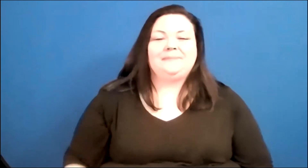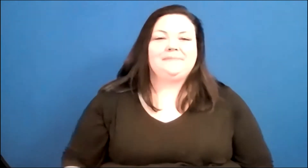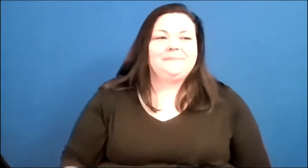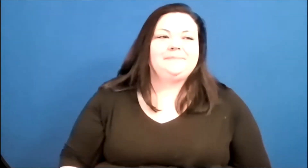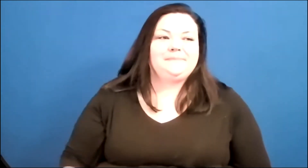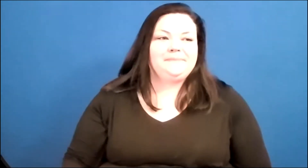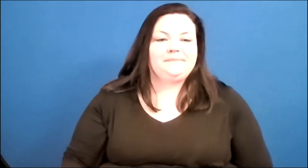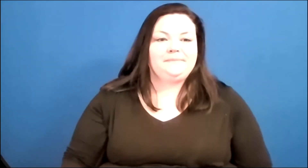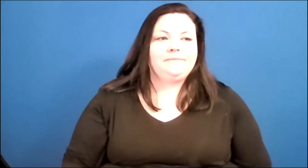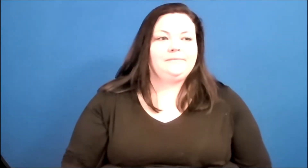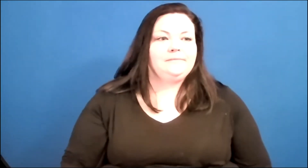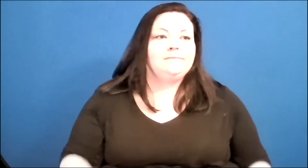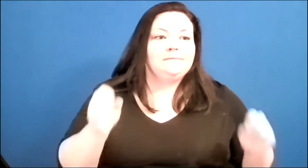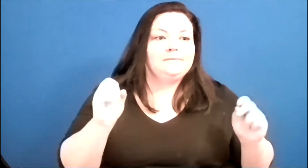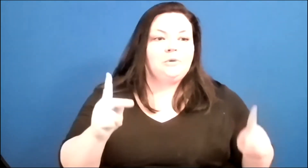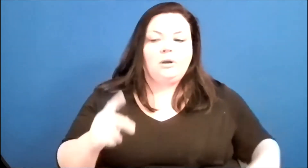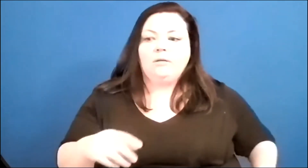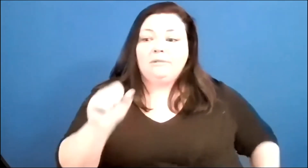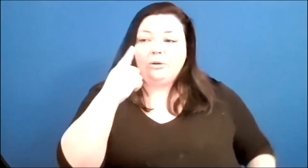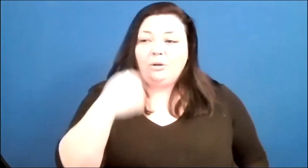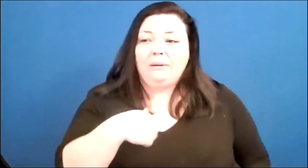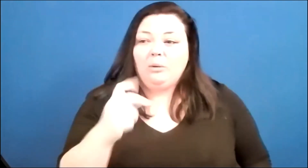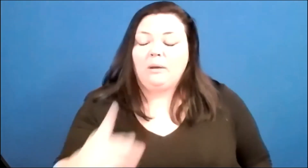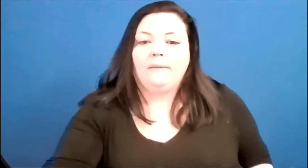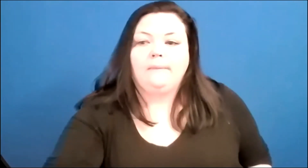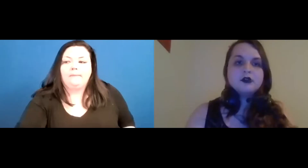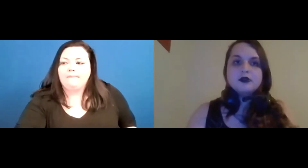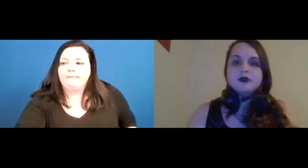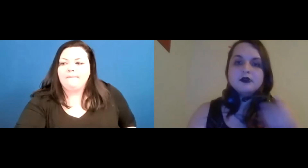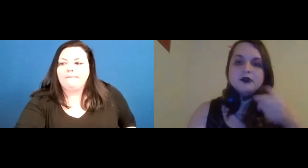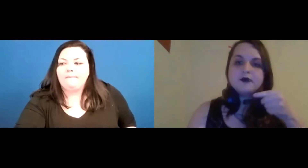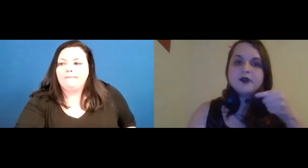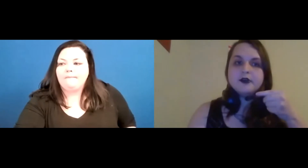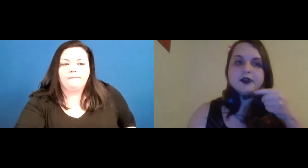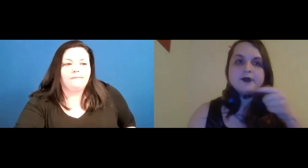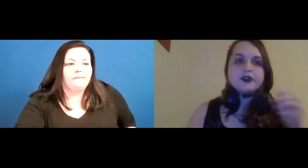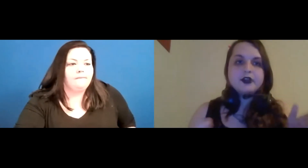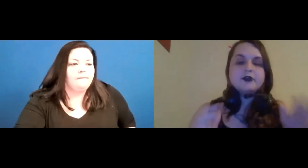Okay, uh, can everyone hear me okay? Yes? Levels are good? Great,